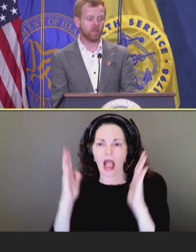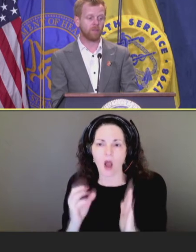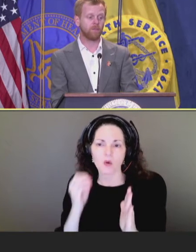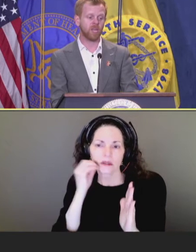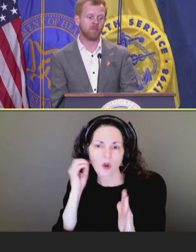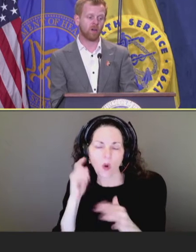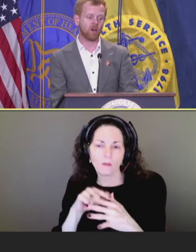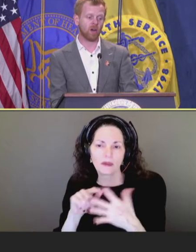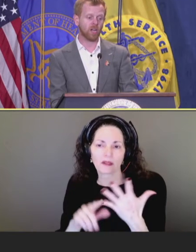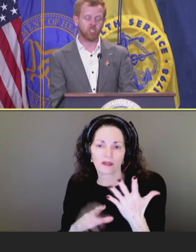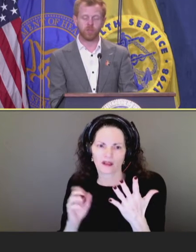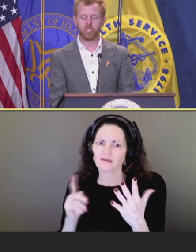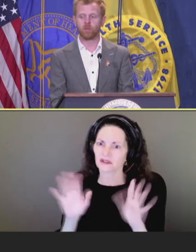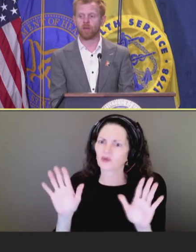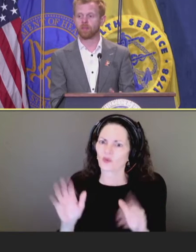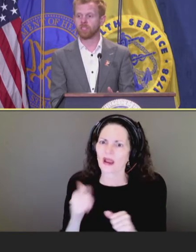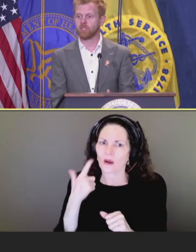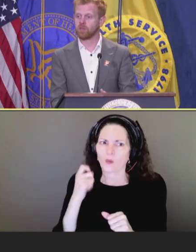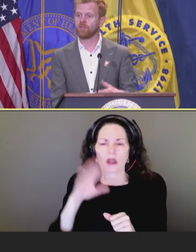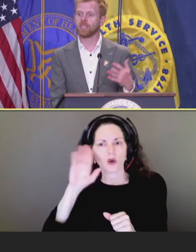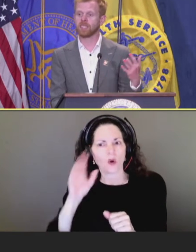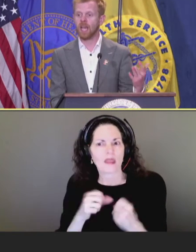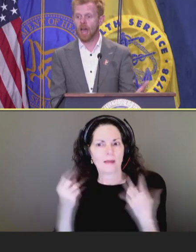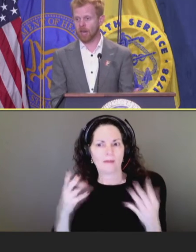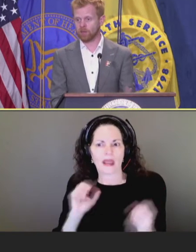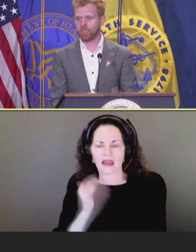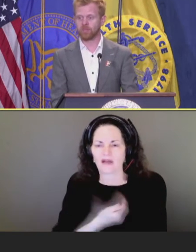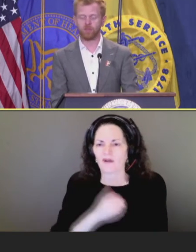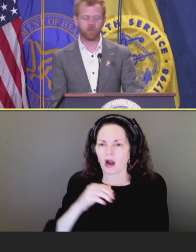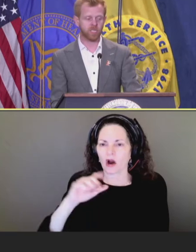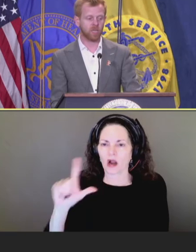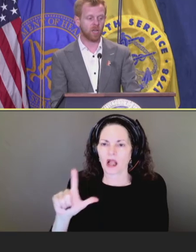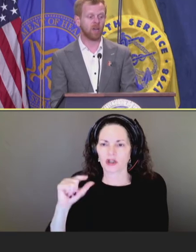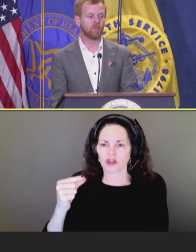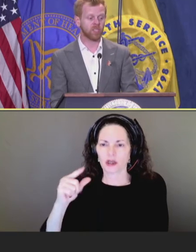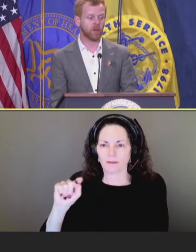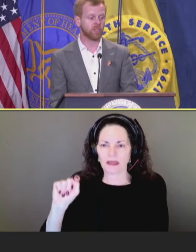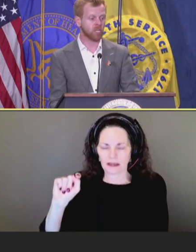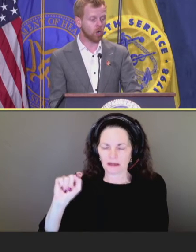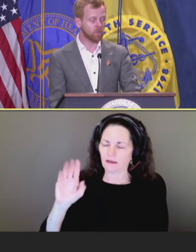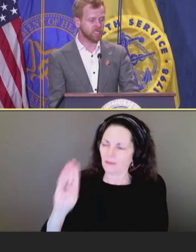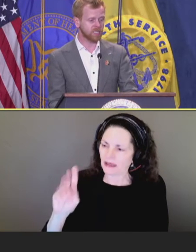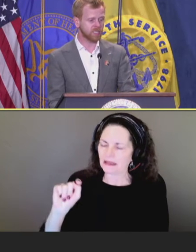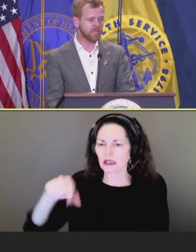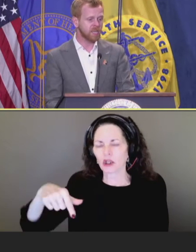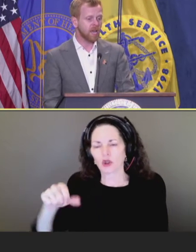that many of our LGBTQ+ youth face higher rates of folks of experiencing homelessness.